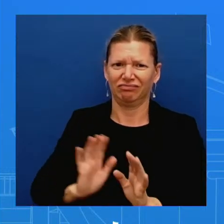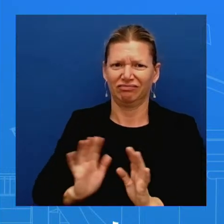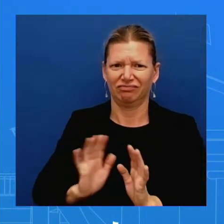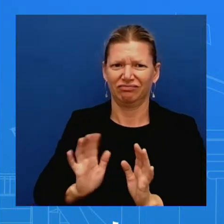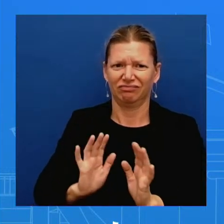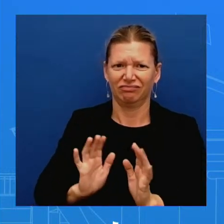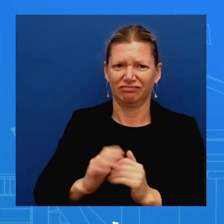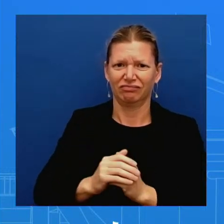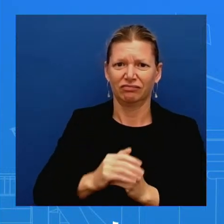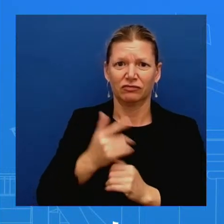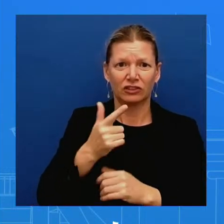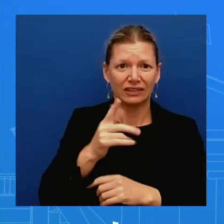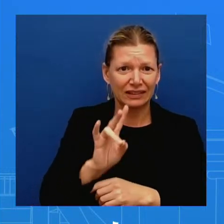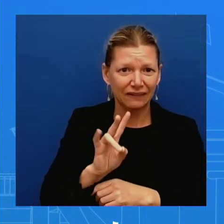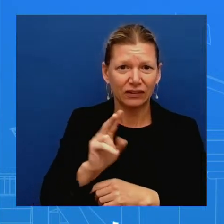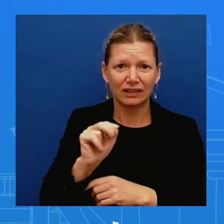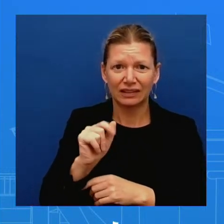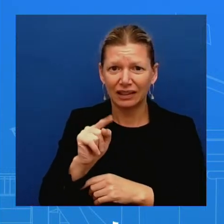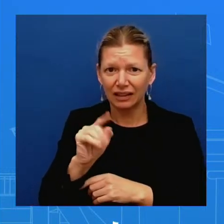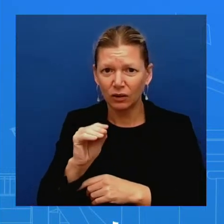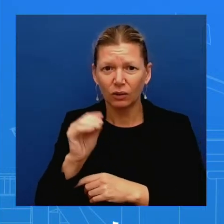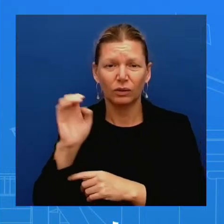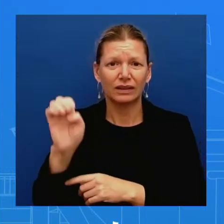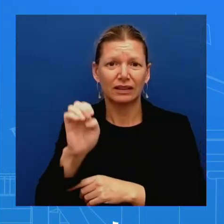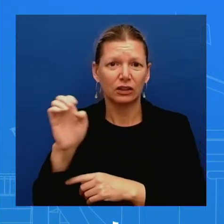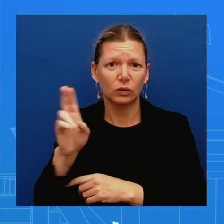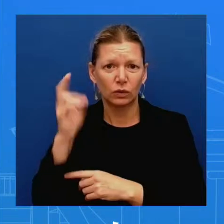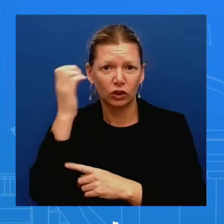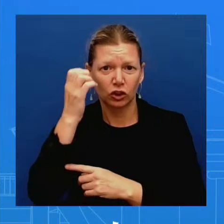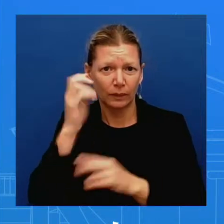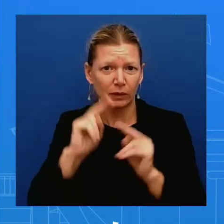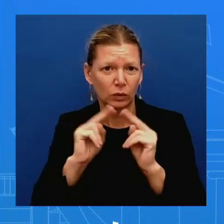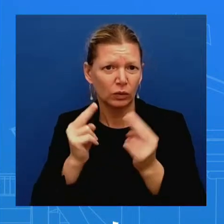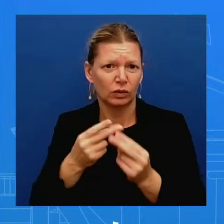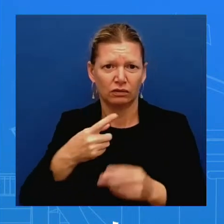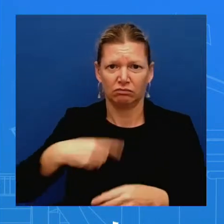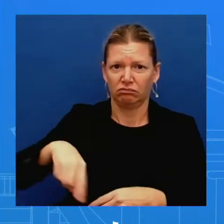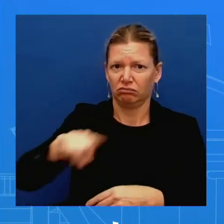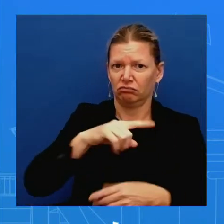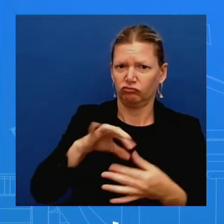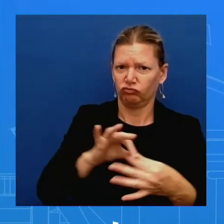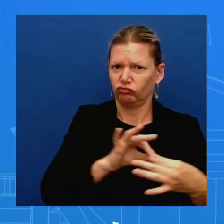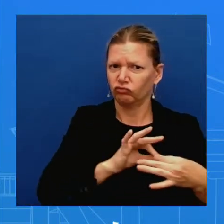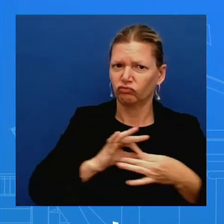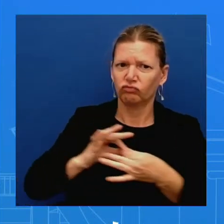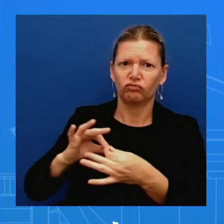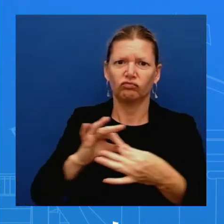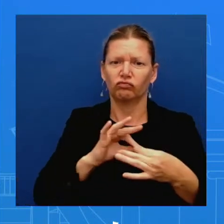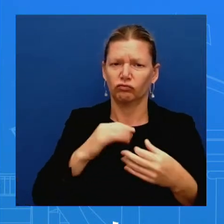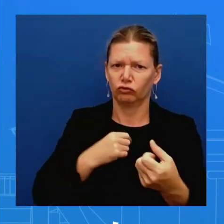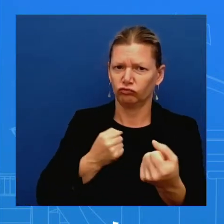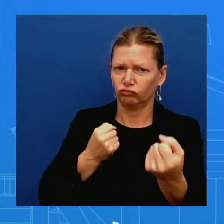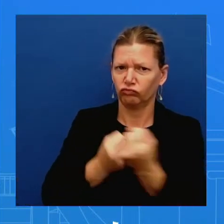to stand by Ukraine as they fight for their freedom, they fight for their democracy. The Press: Does this White House/does